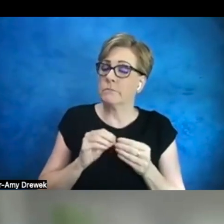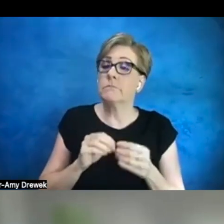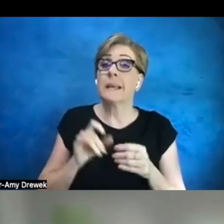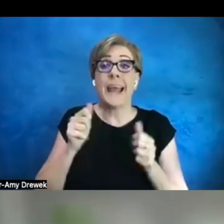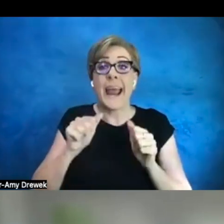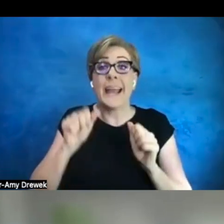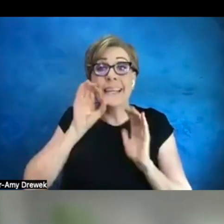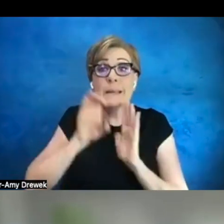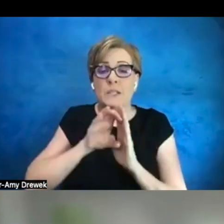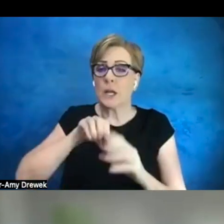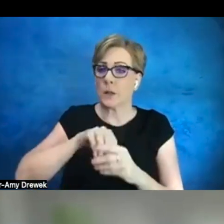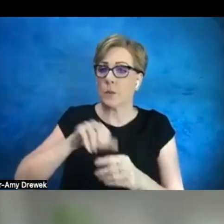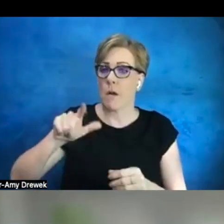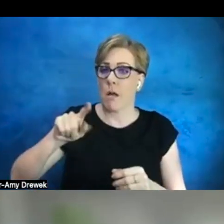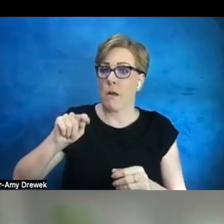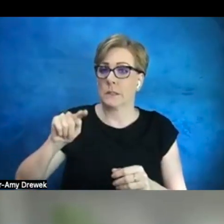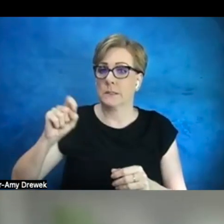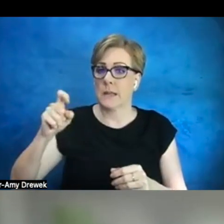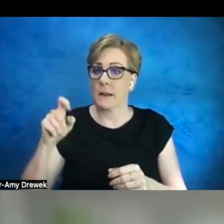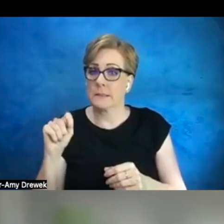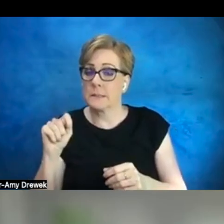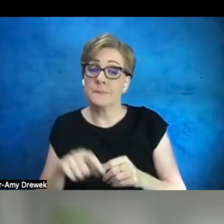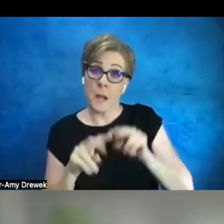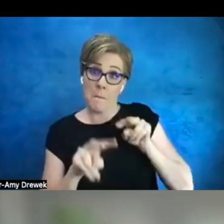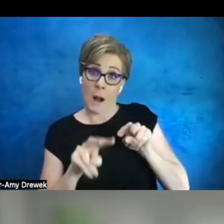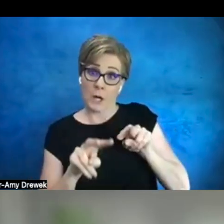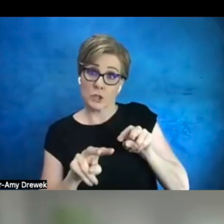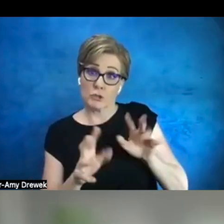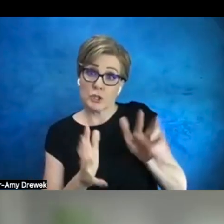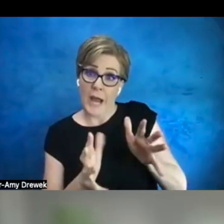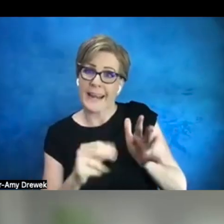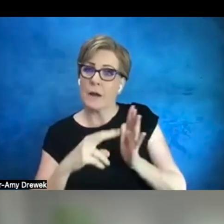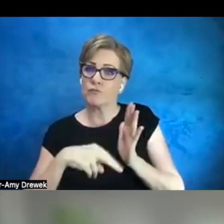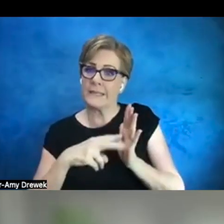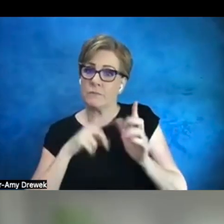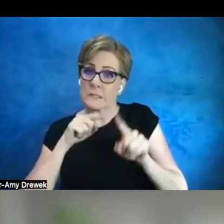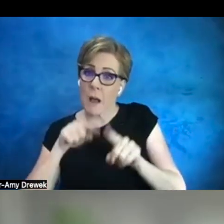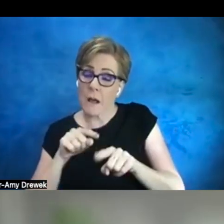monitoring the chat and reading out responses, it's emailing agendas and providing PDF or